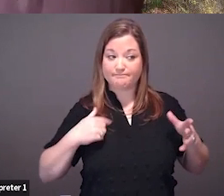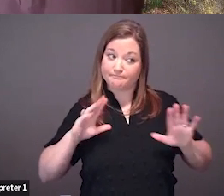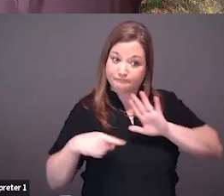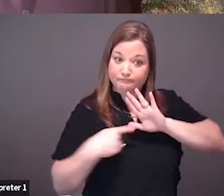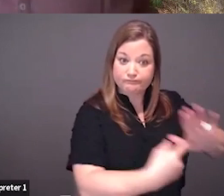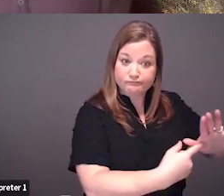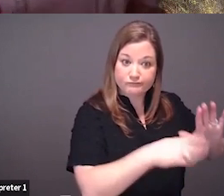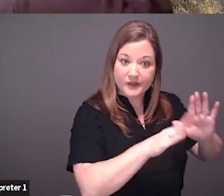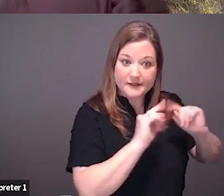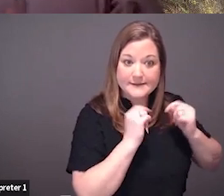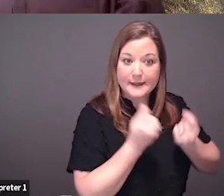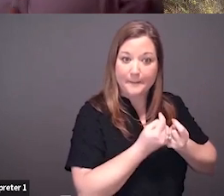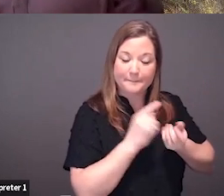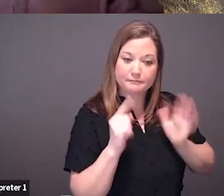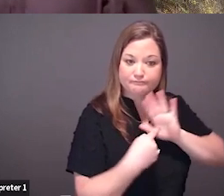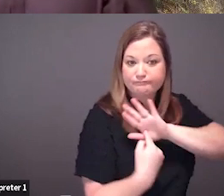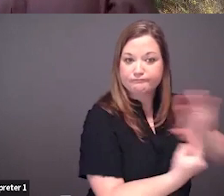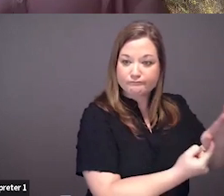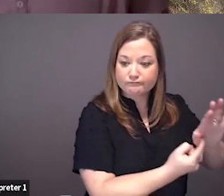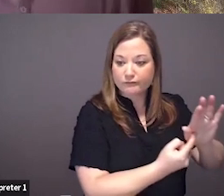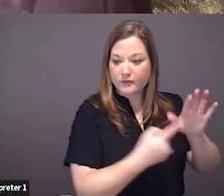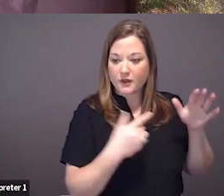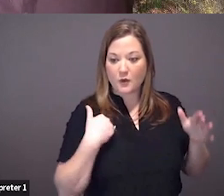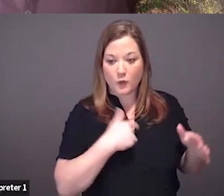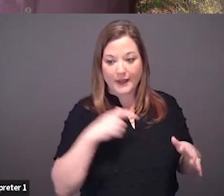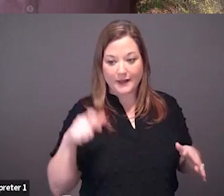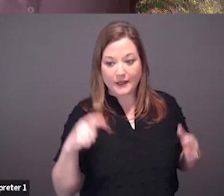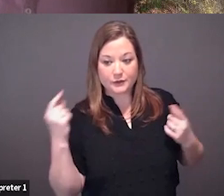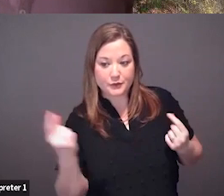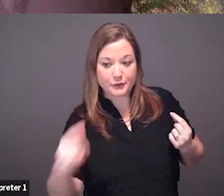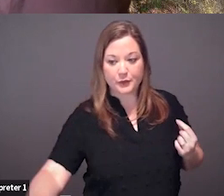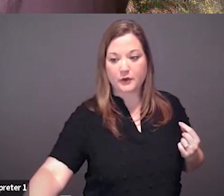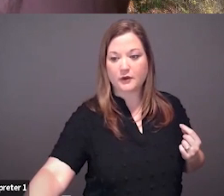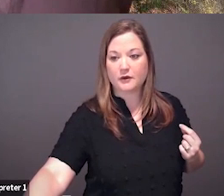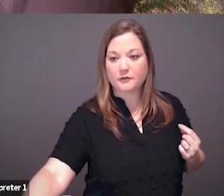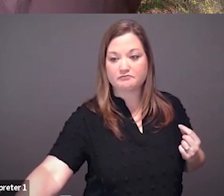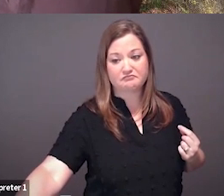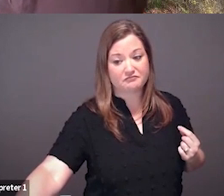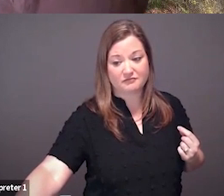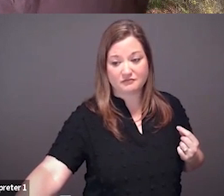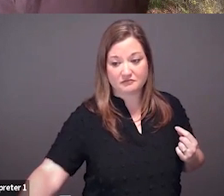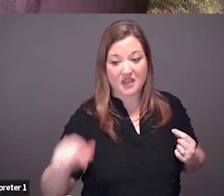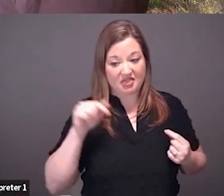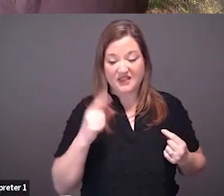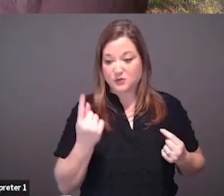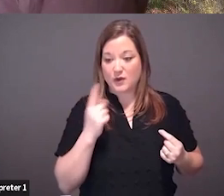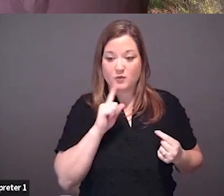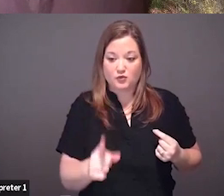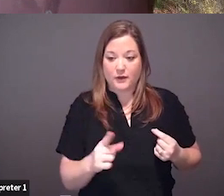that are directions that we need to be heading in. This was a really easy sell. Once everybody realized